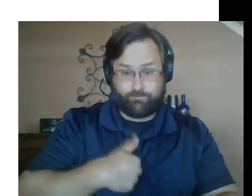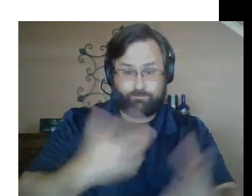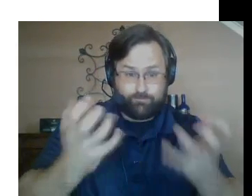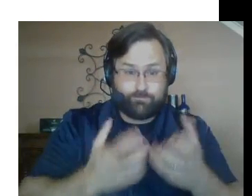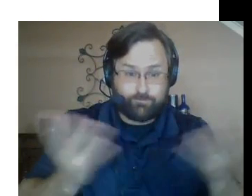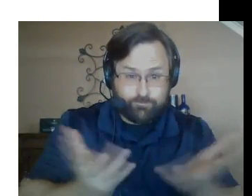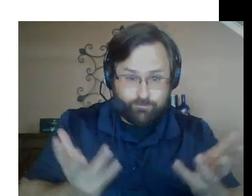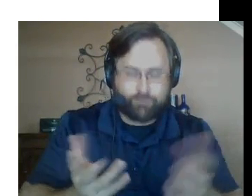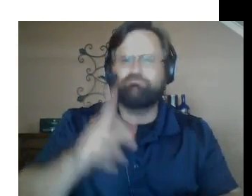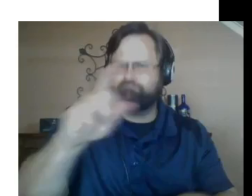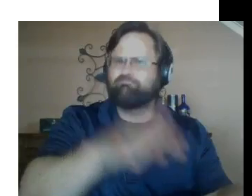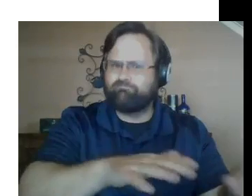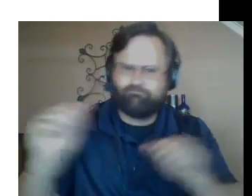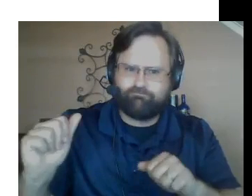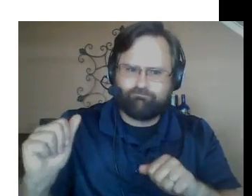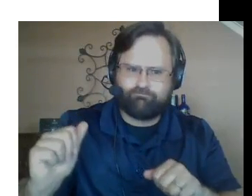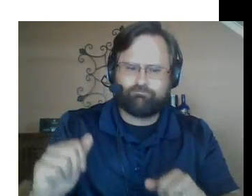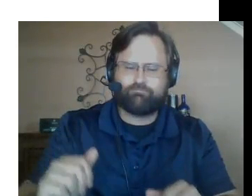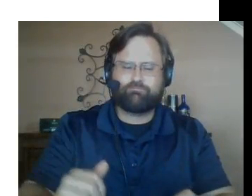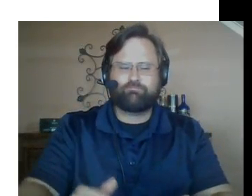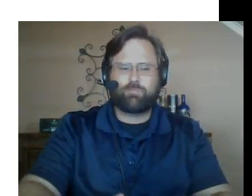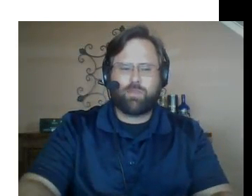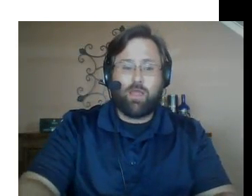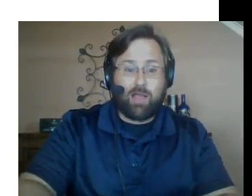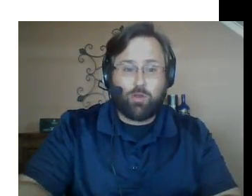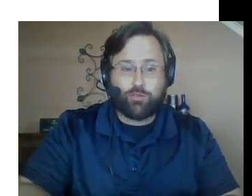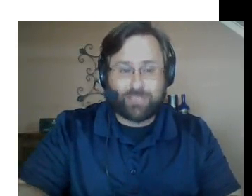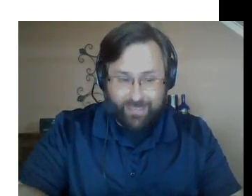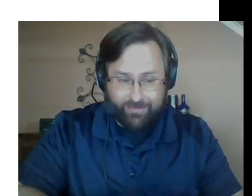I want you to leave